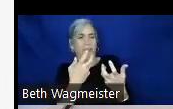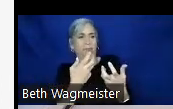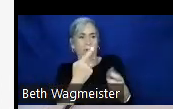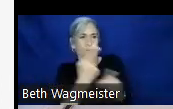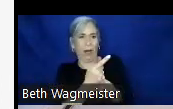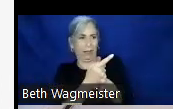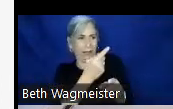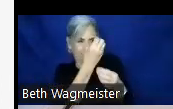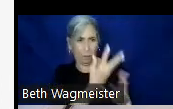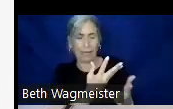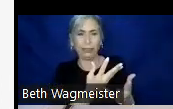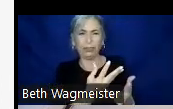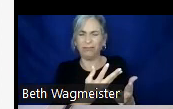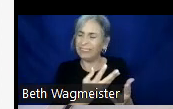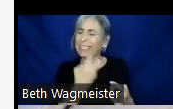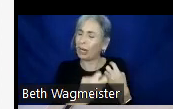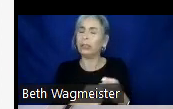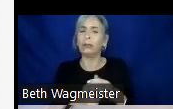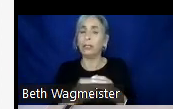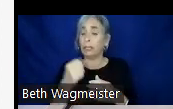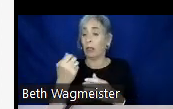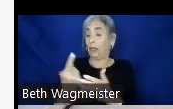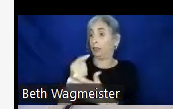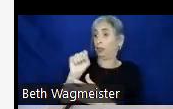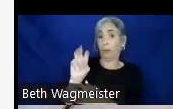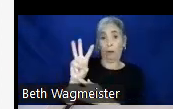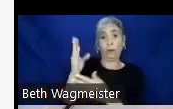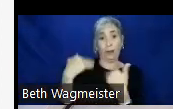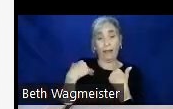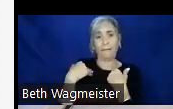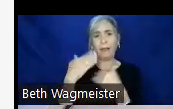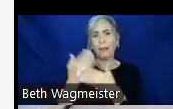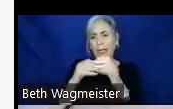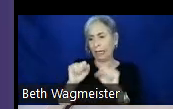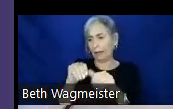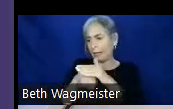case that there are certain bits of software that could have accessibility built in.